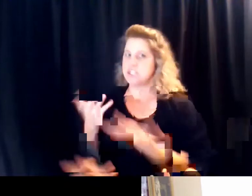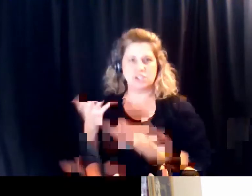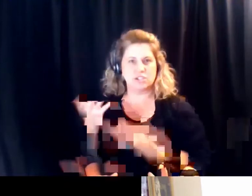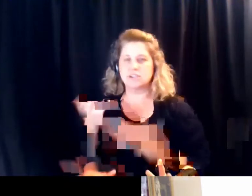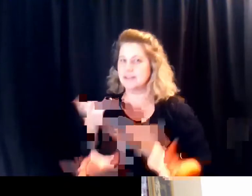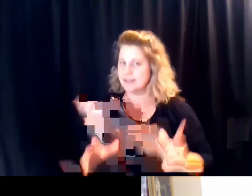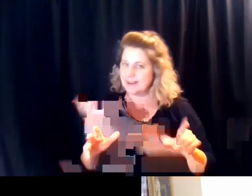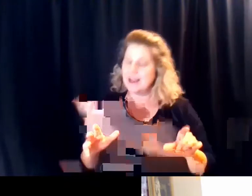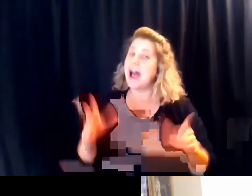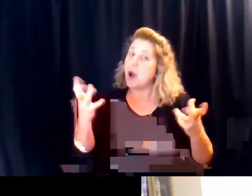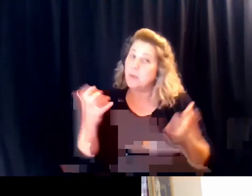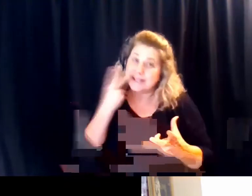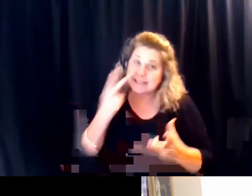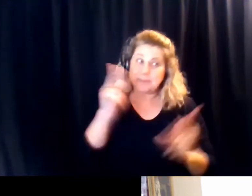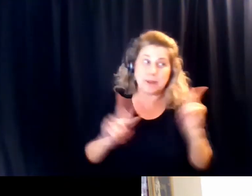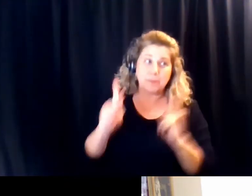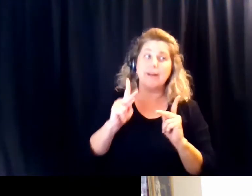Heather Dibblee: Yes, there's been a few campuses.